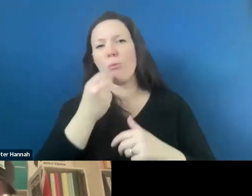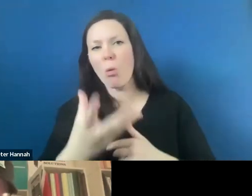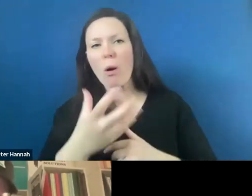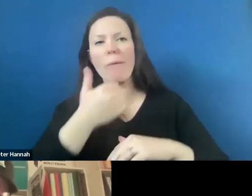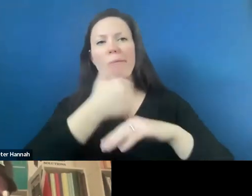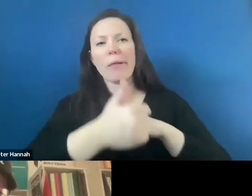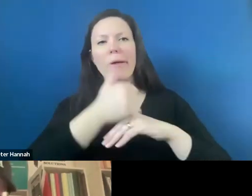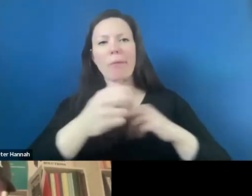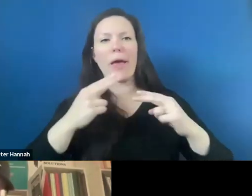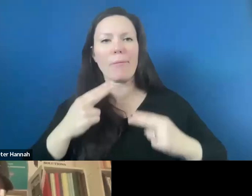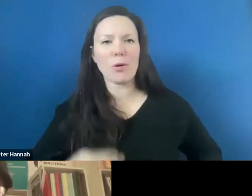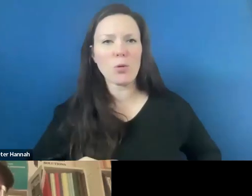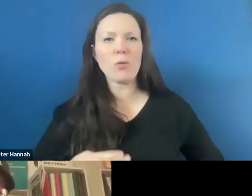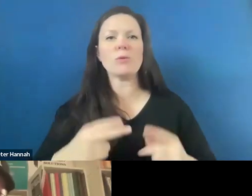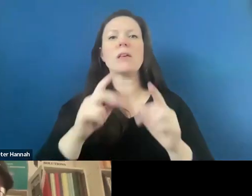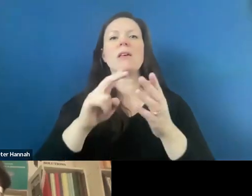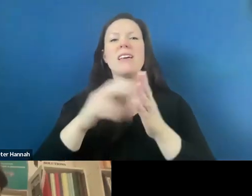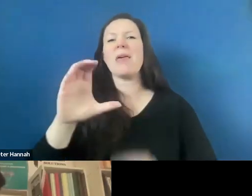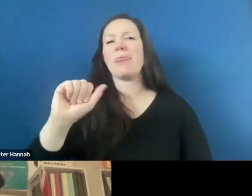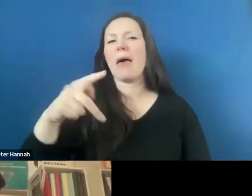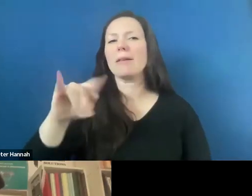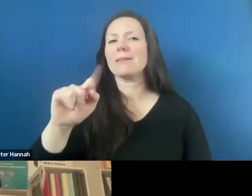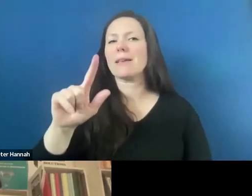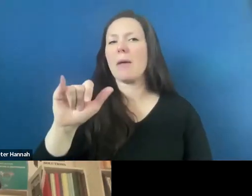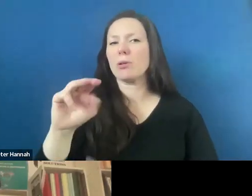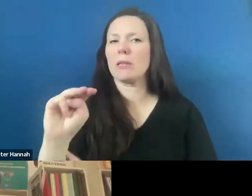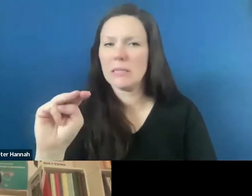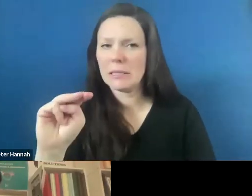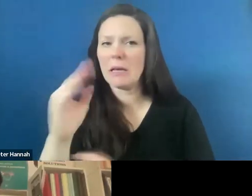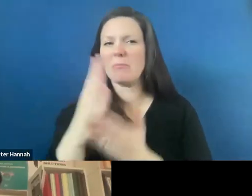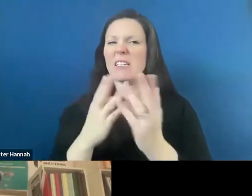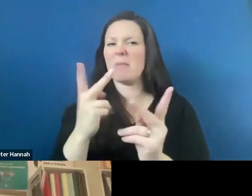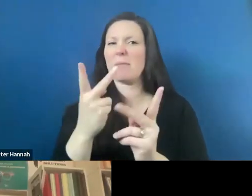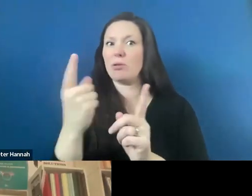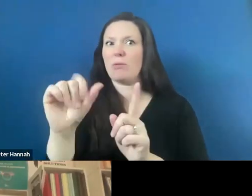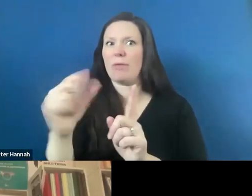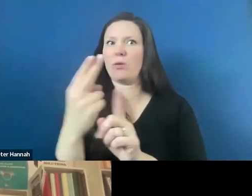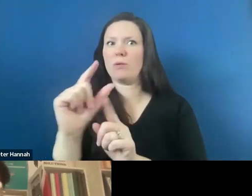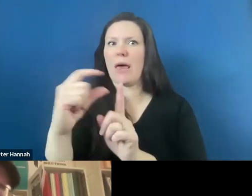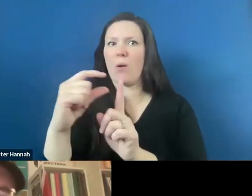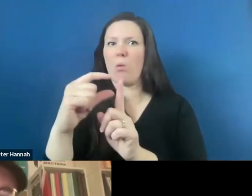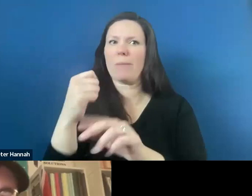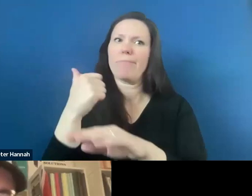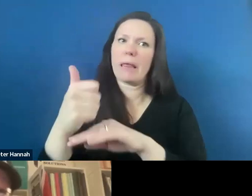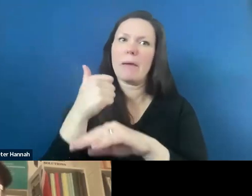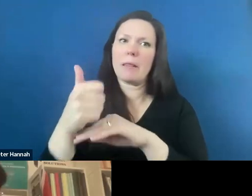in which advanced capitalism in its current form both produces and reproduces the conditions and the modes of production